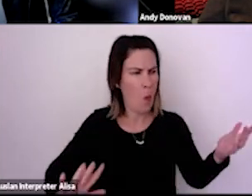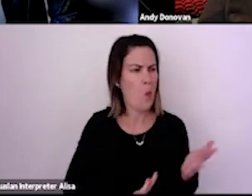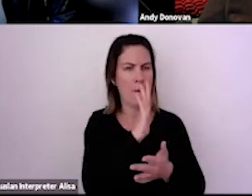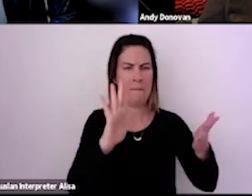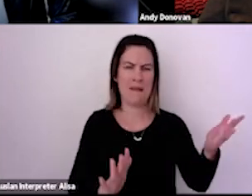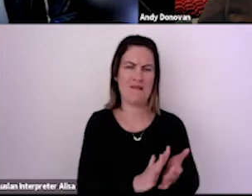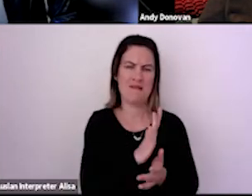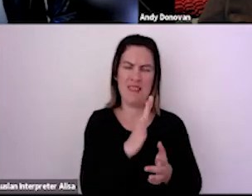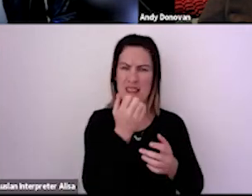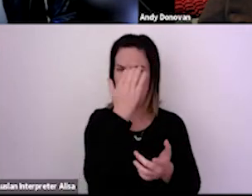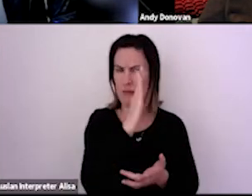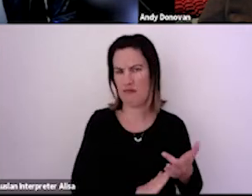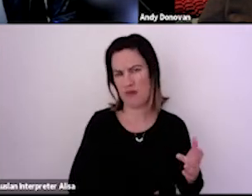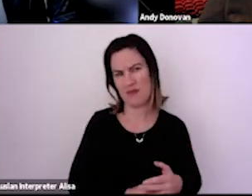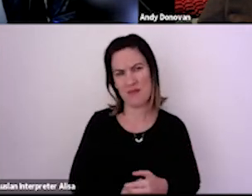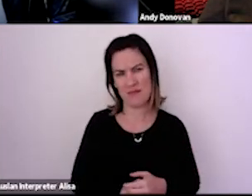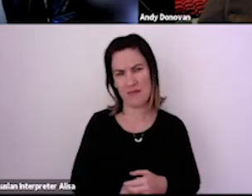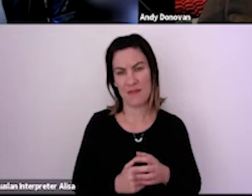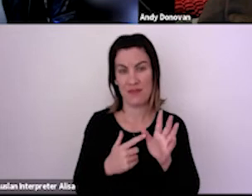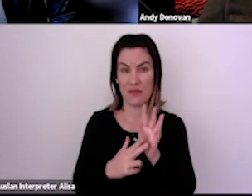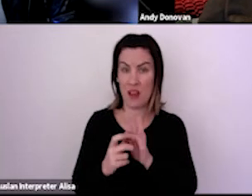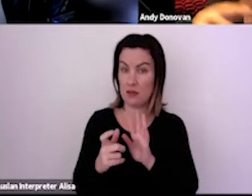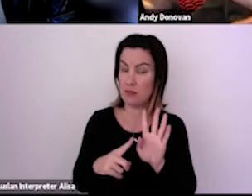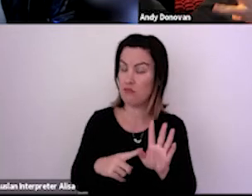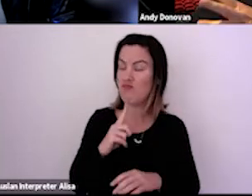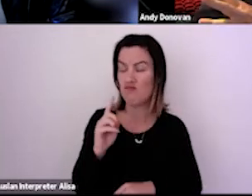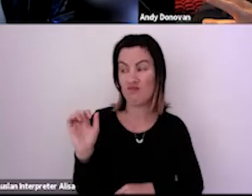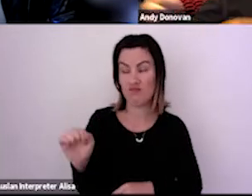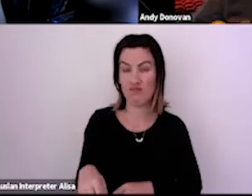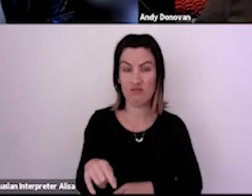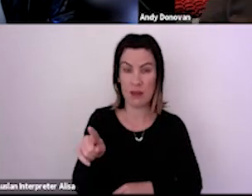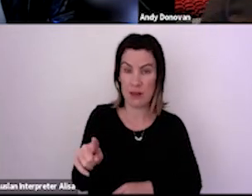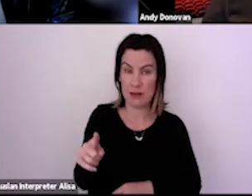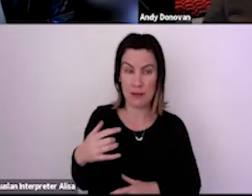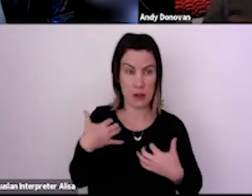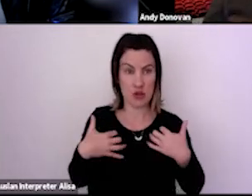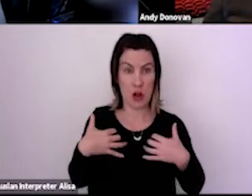The sense of excitement was palpable after the first series of lockdowns